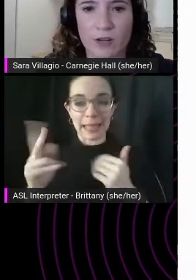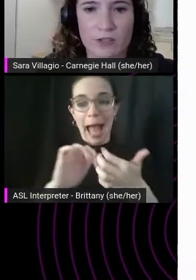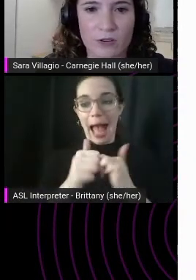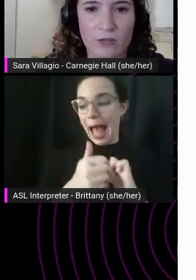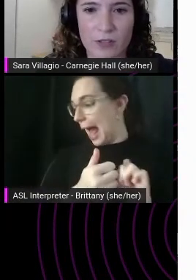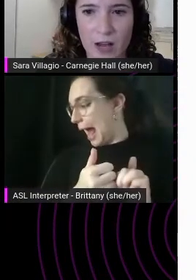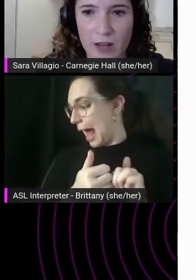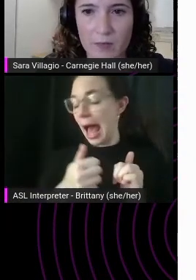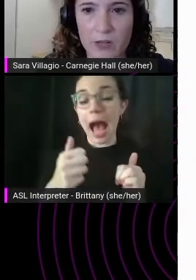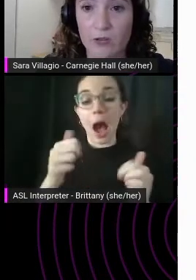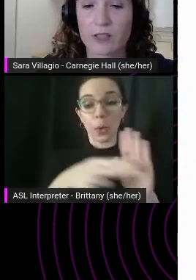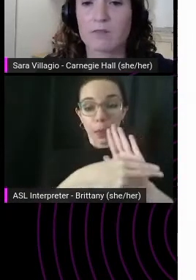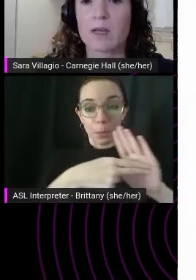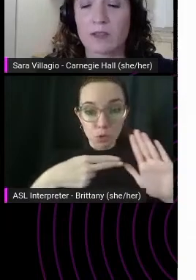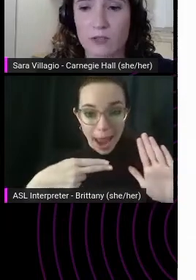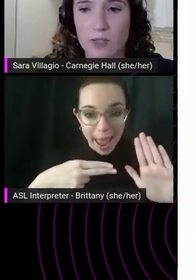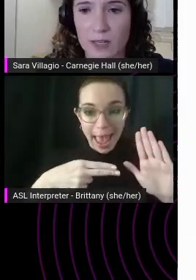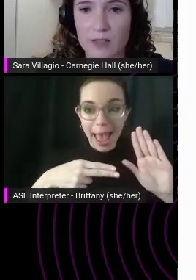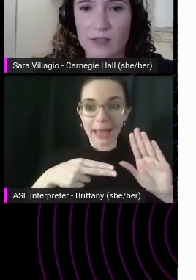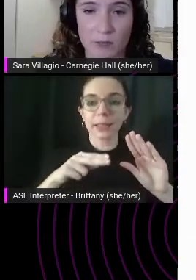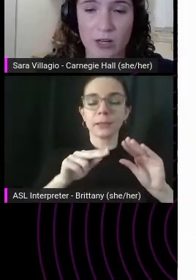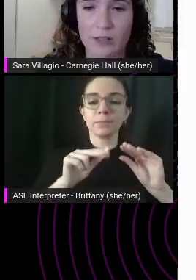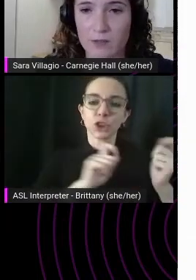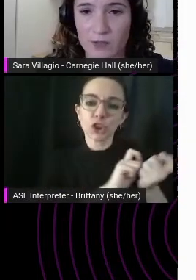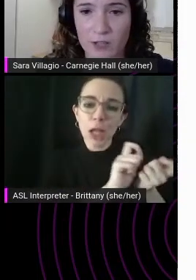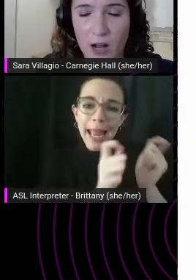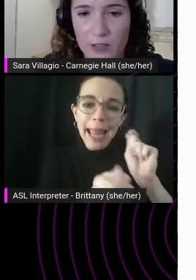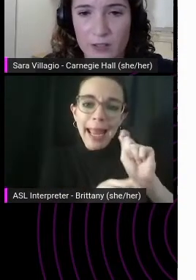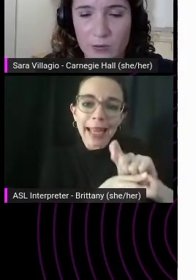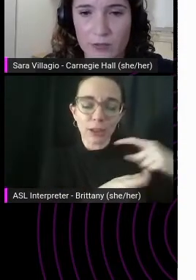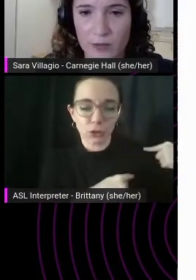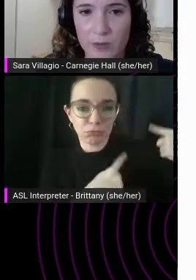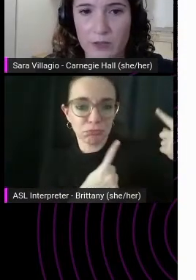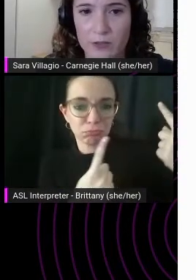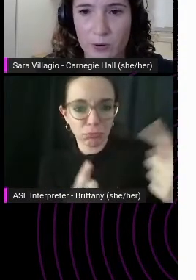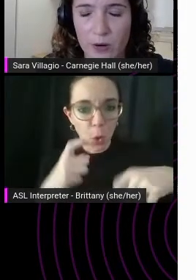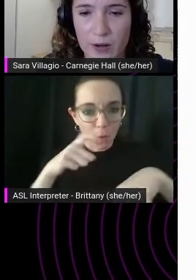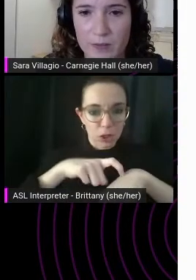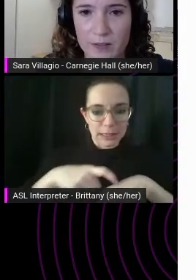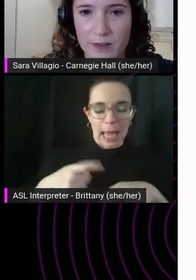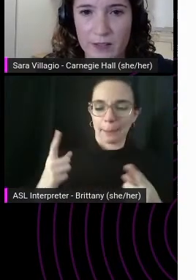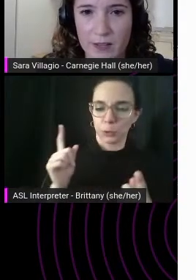stretched over time in order to meet those needs and the objectives of our colleagues who were developing those programs.